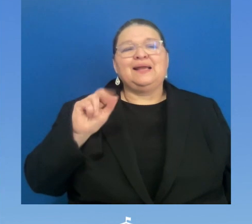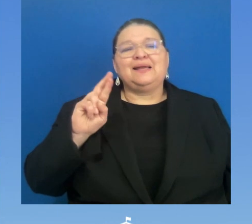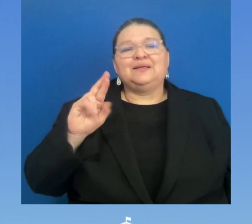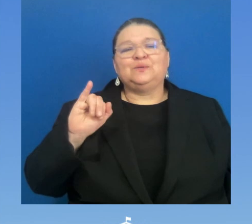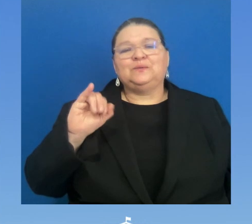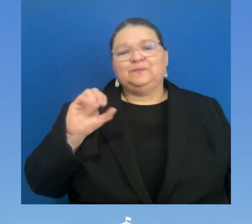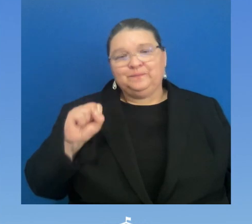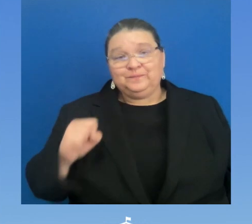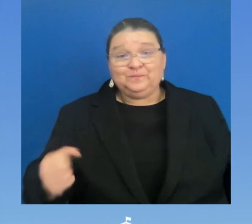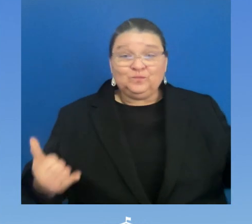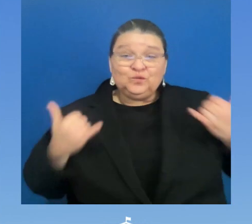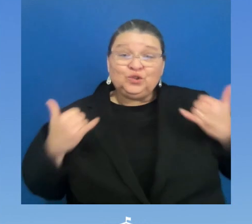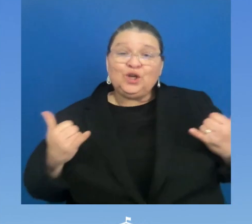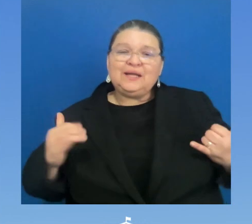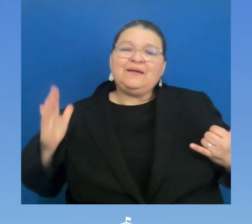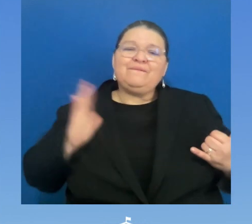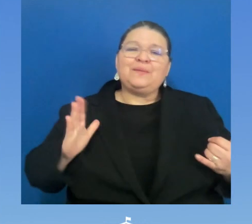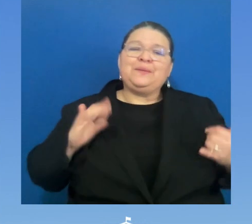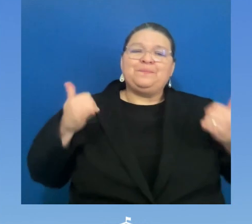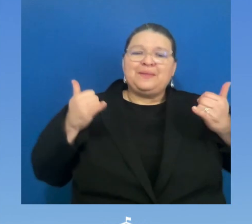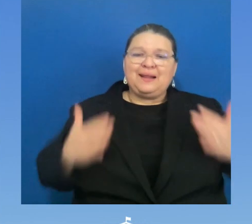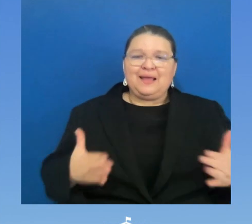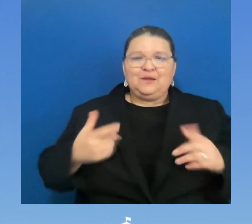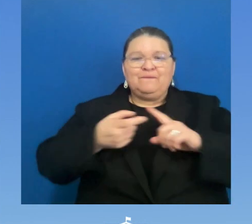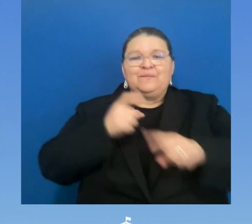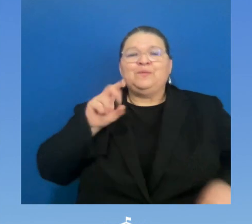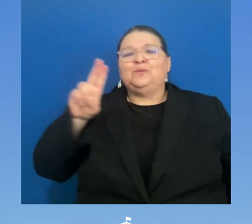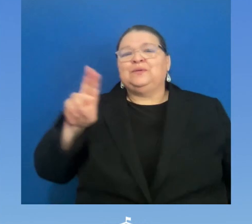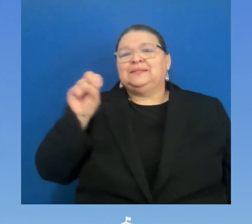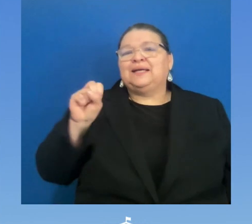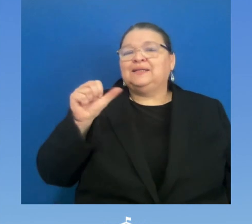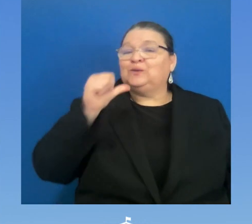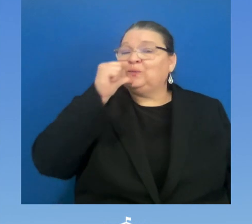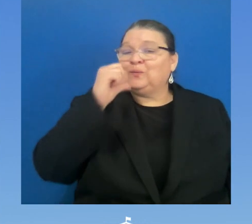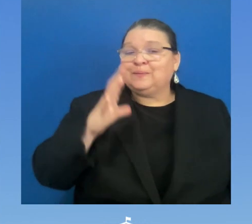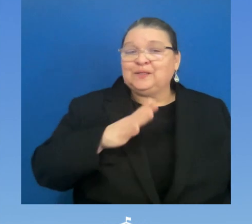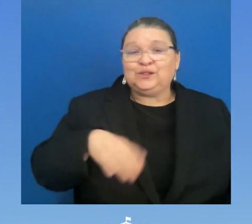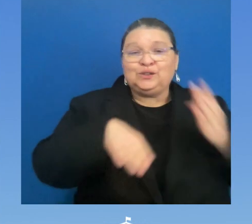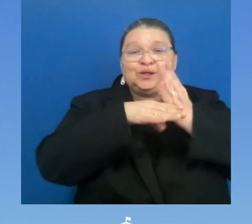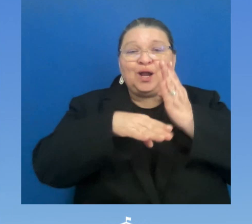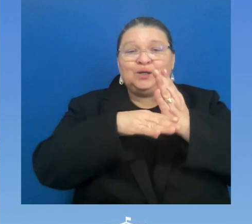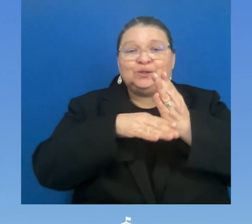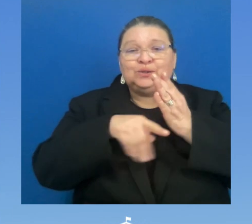women's national soccer team, Kelly O'Hara, Margaret Pearse,